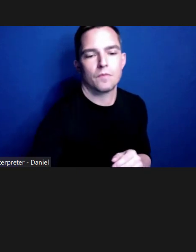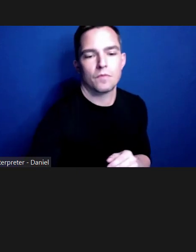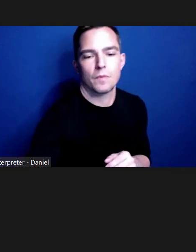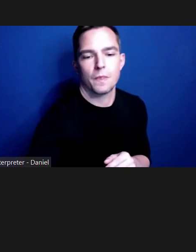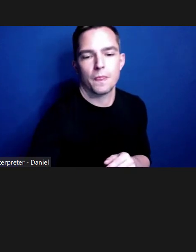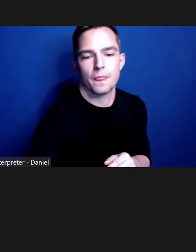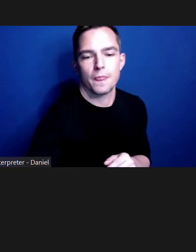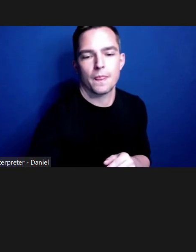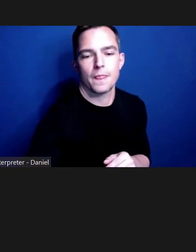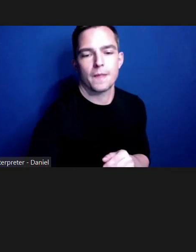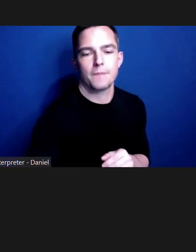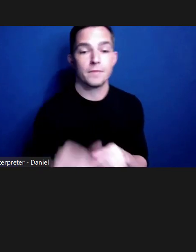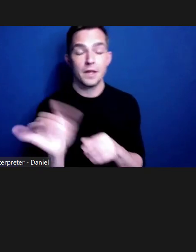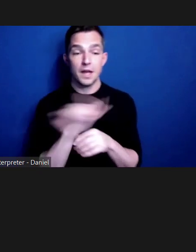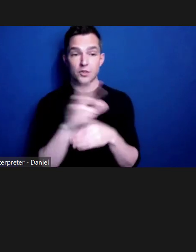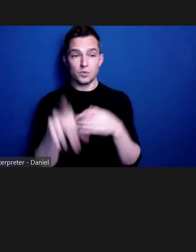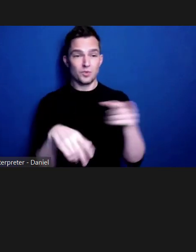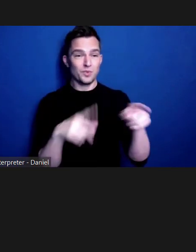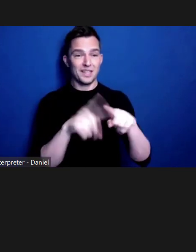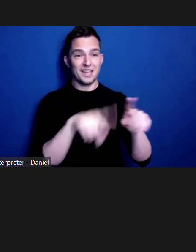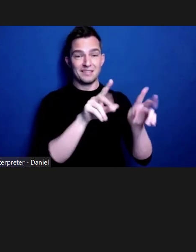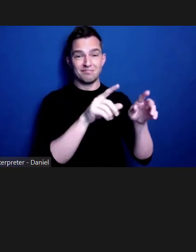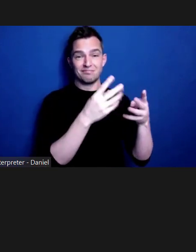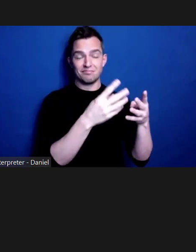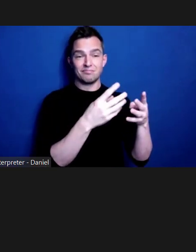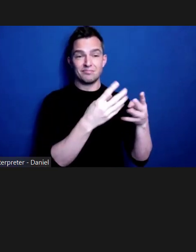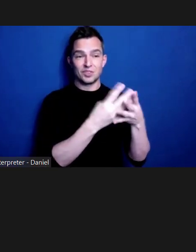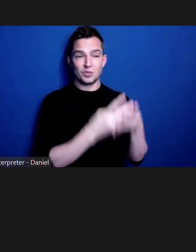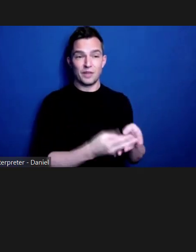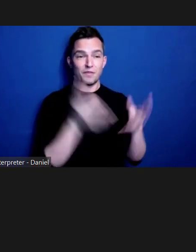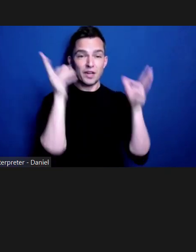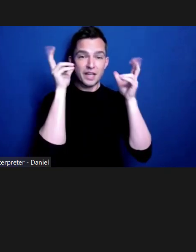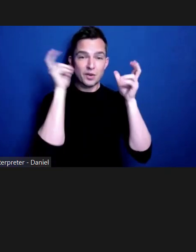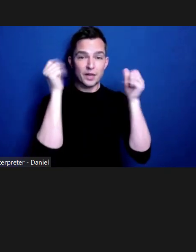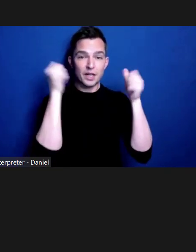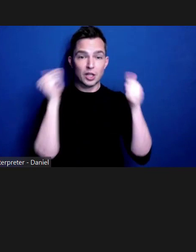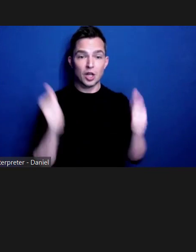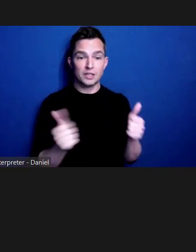We need to screen throughout early childhood, because hearing loss can